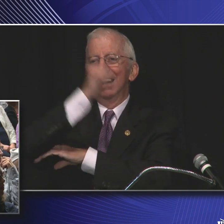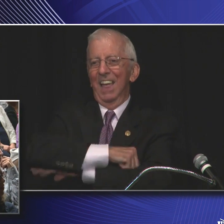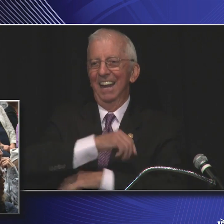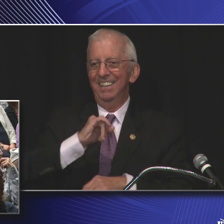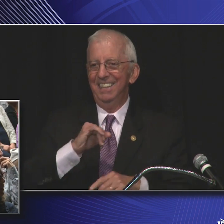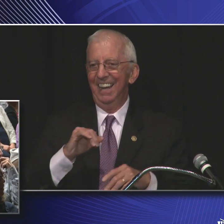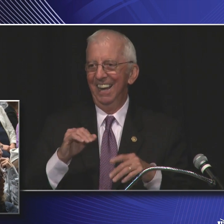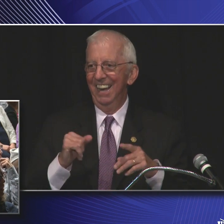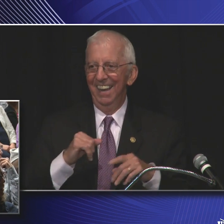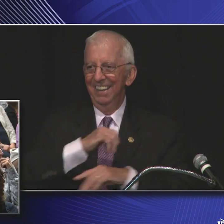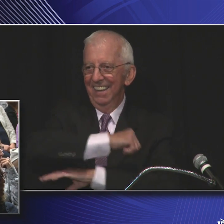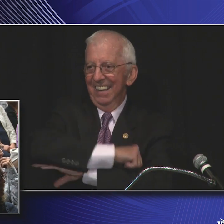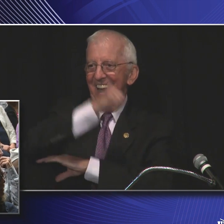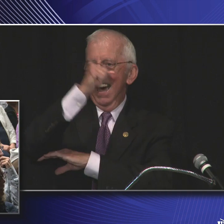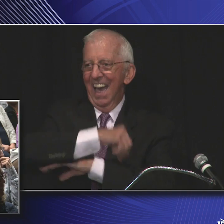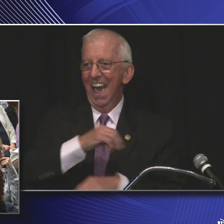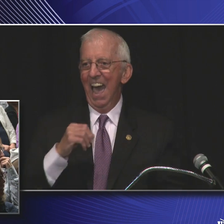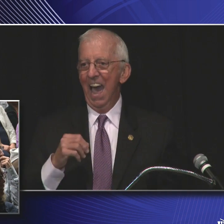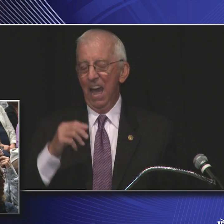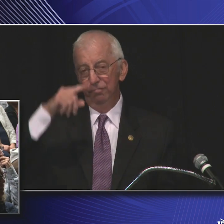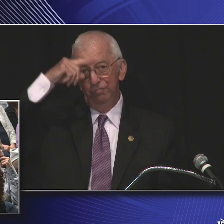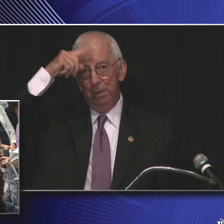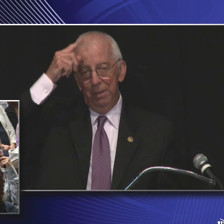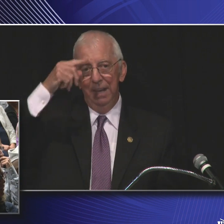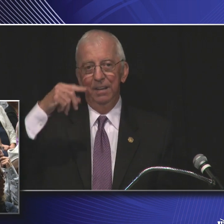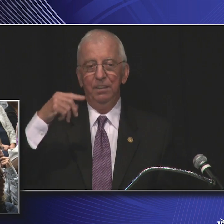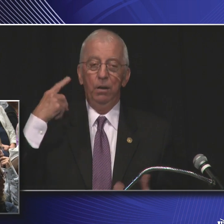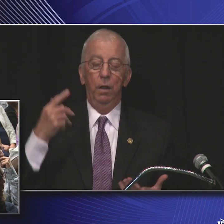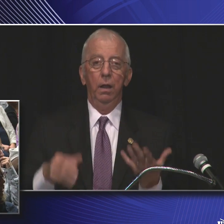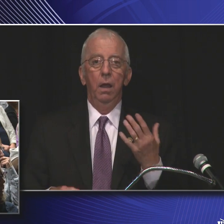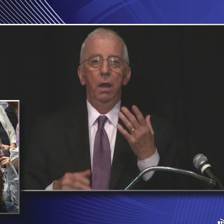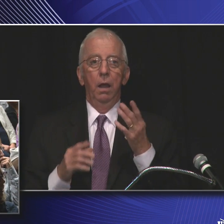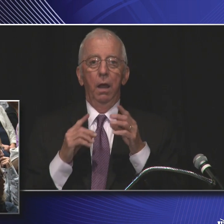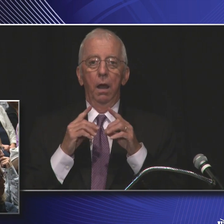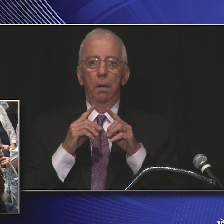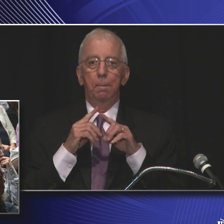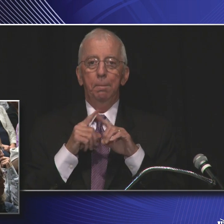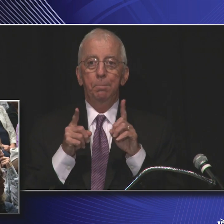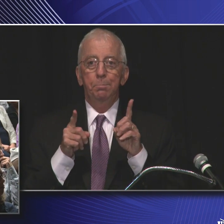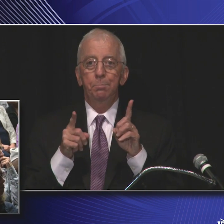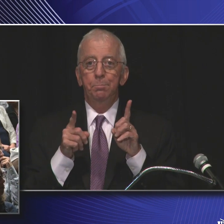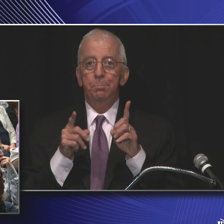that [sign] and [sign] means hearing.